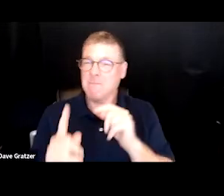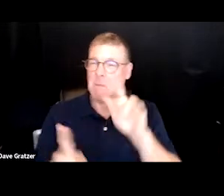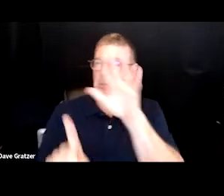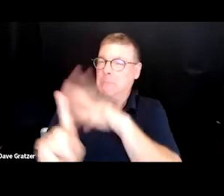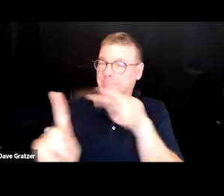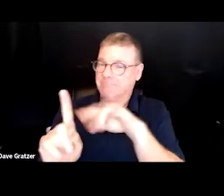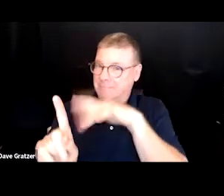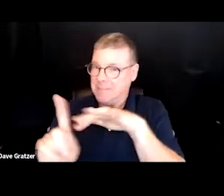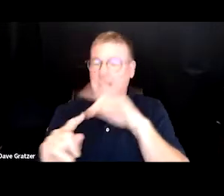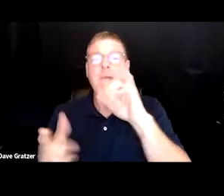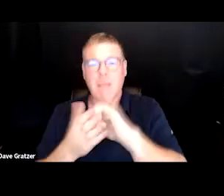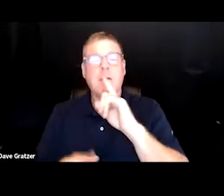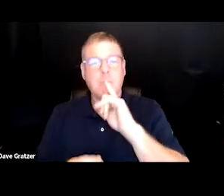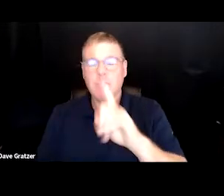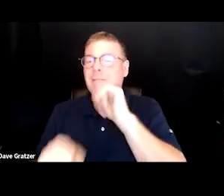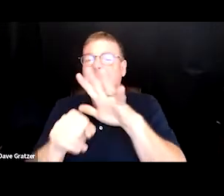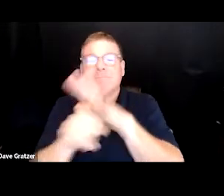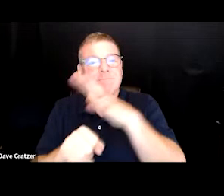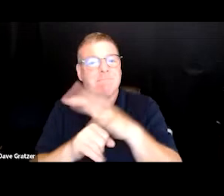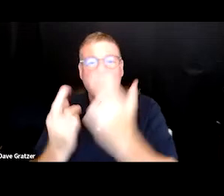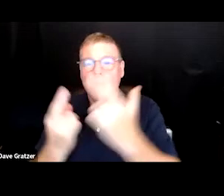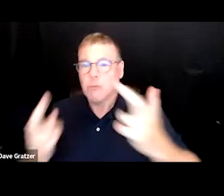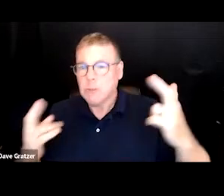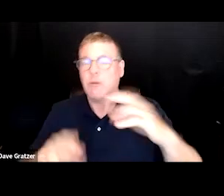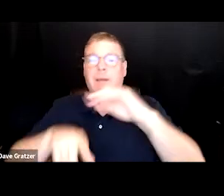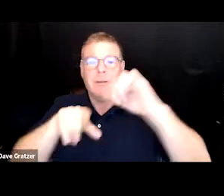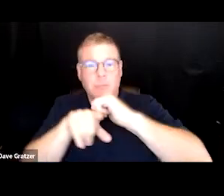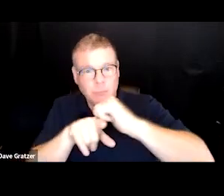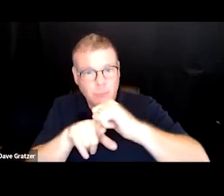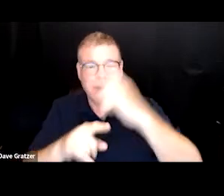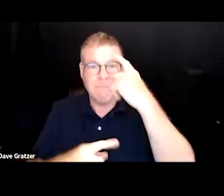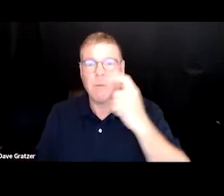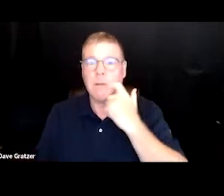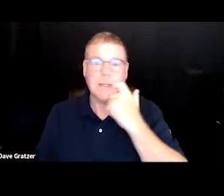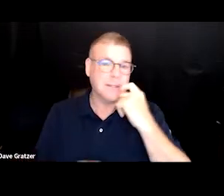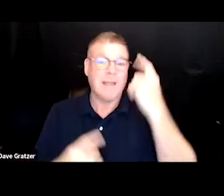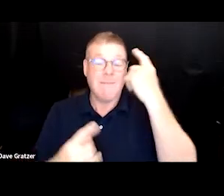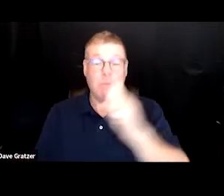there really has been lack of resources, infrastructure, and training and addiction for staff,